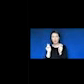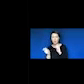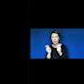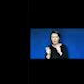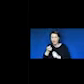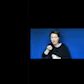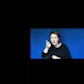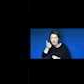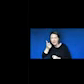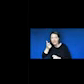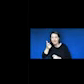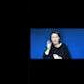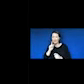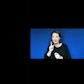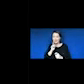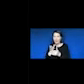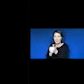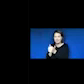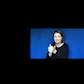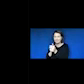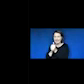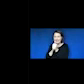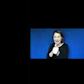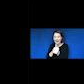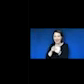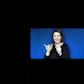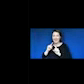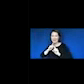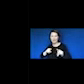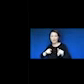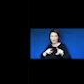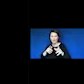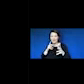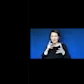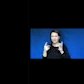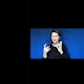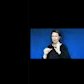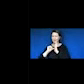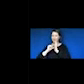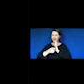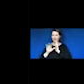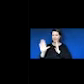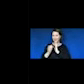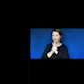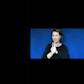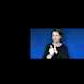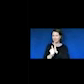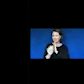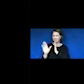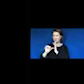those responses that would demonstrate how well his skills and his personality would fit into this work culture.